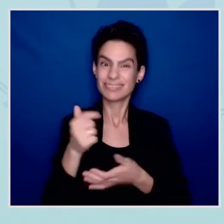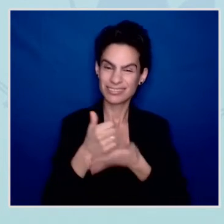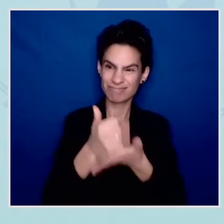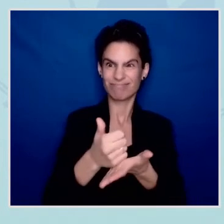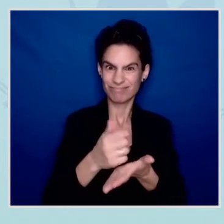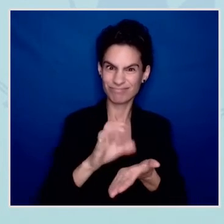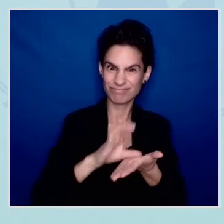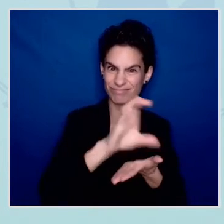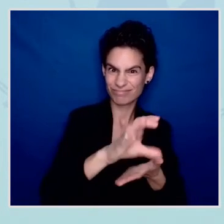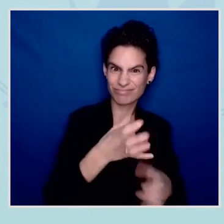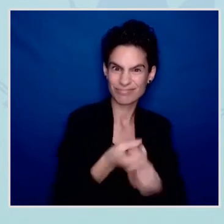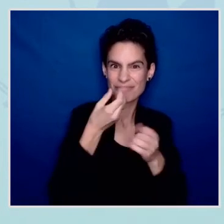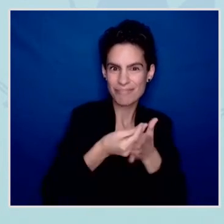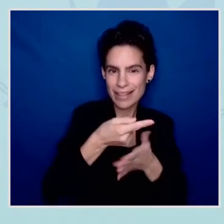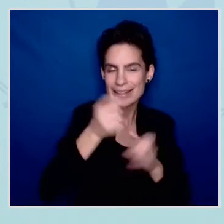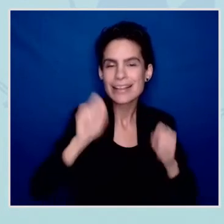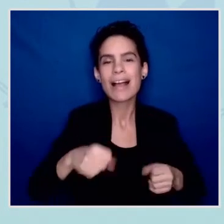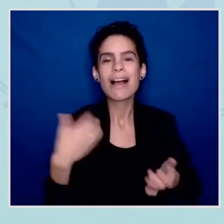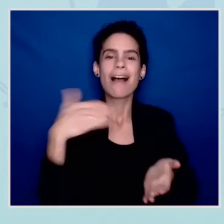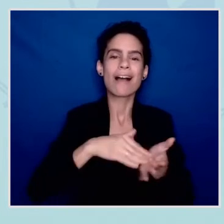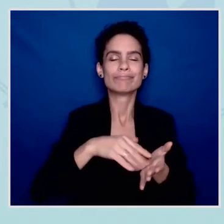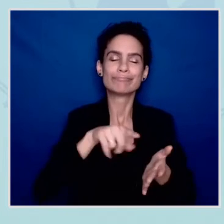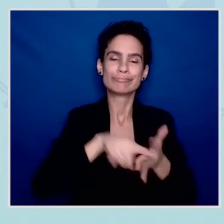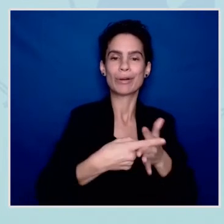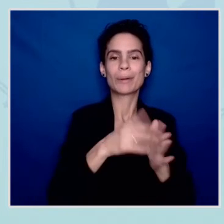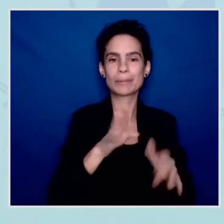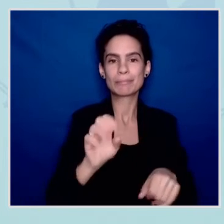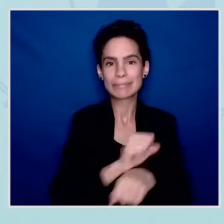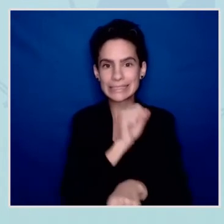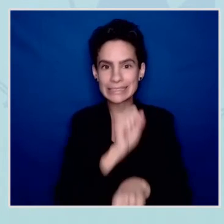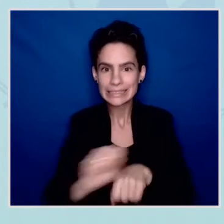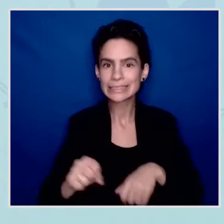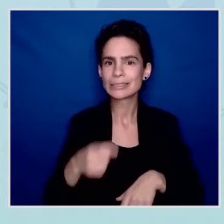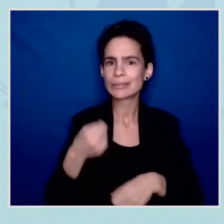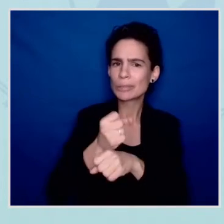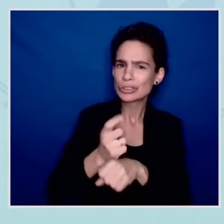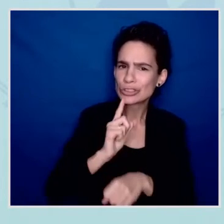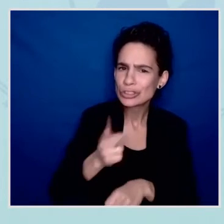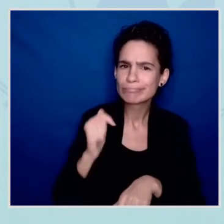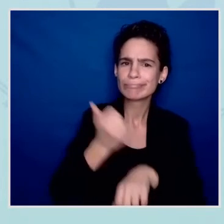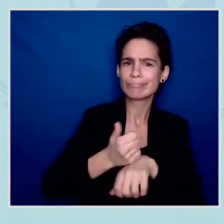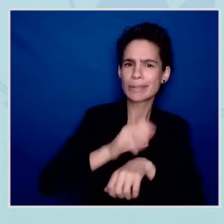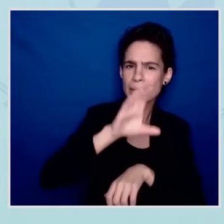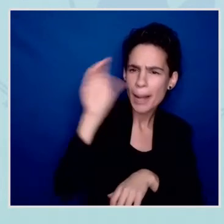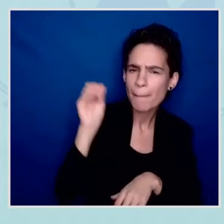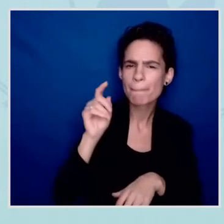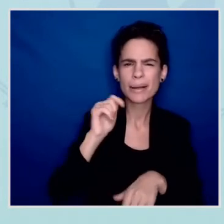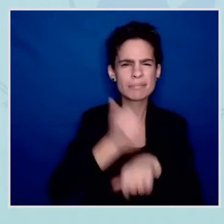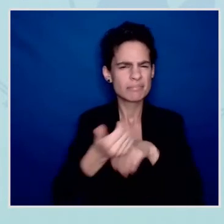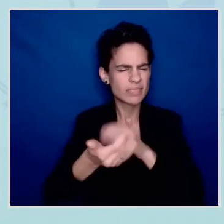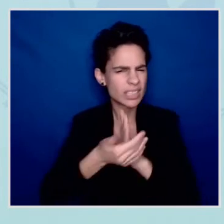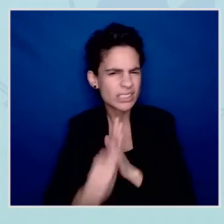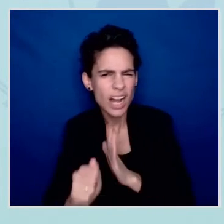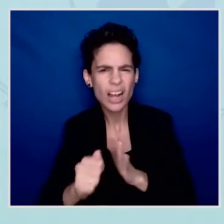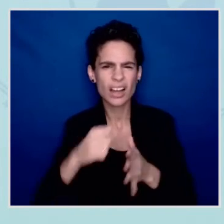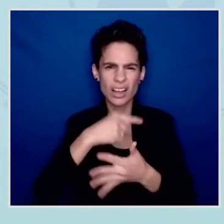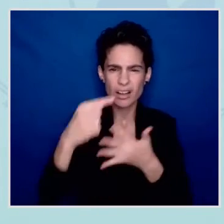THE OCEAN STATE. SHE CREATED AN INNOVATIVE LOAN PROGRAM THAT HELPS MY ONLY MINORITY OWNED AND WOMEN OWNED